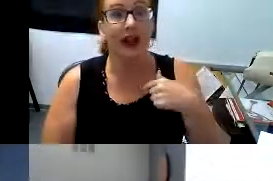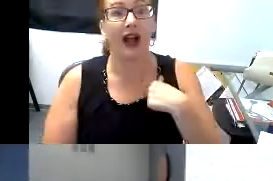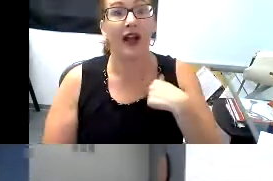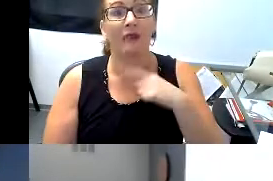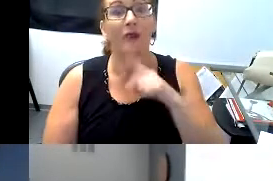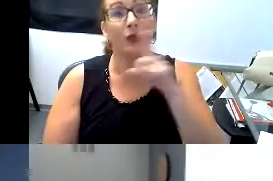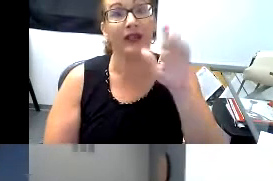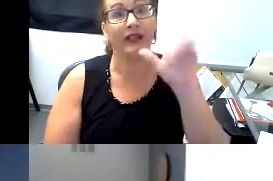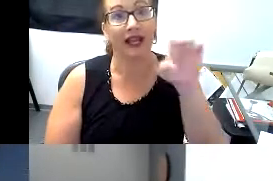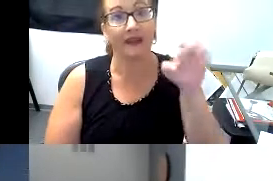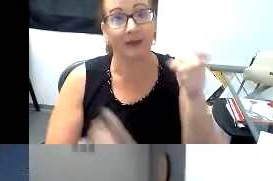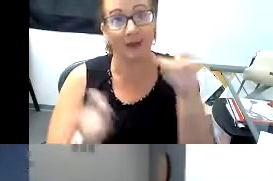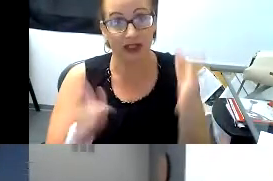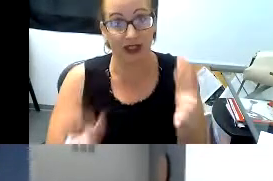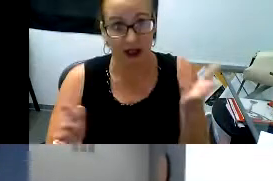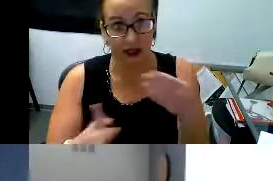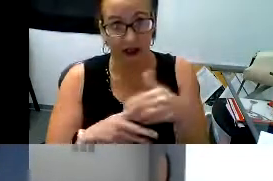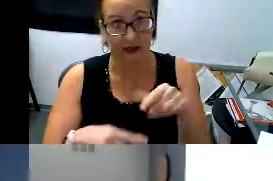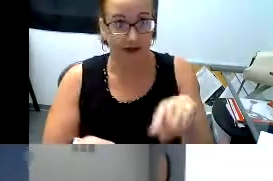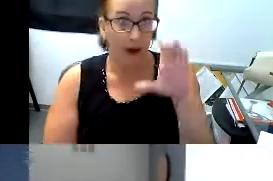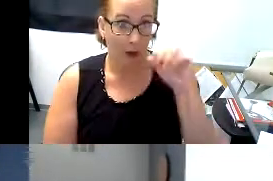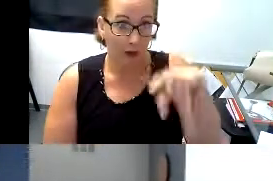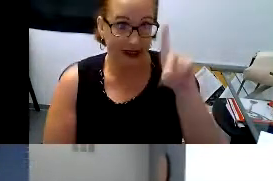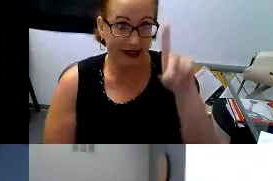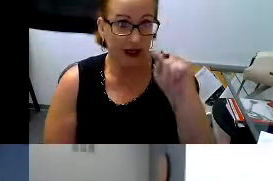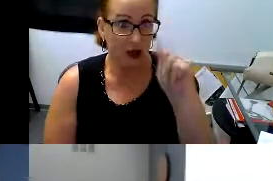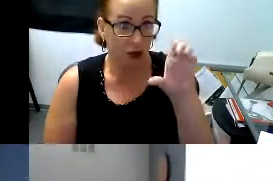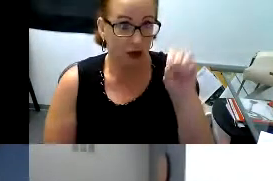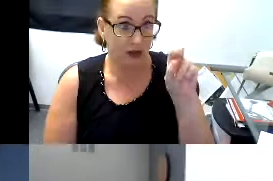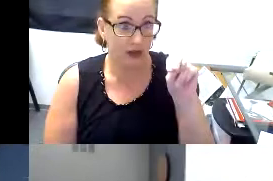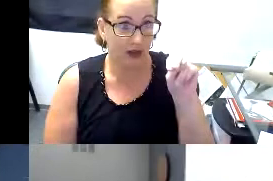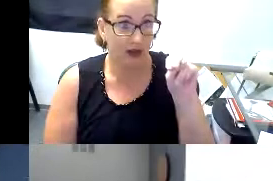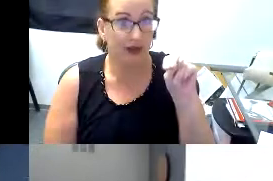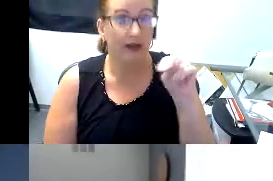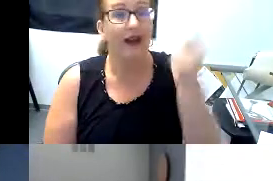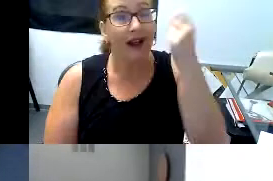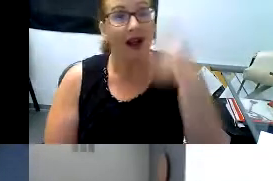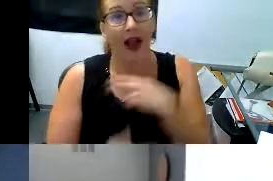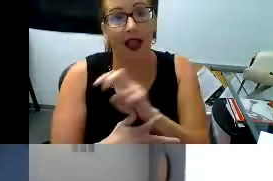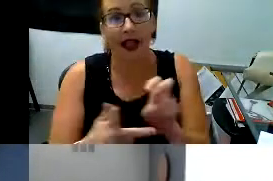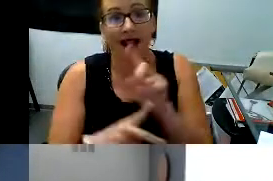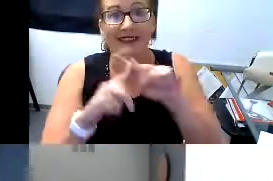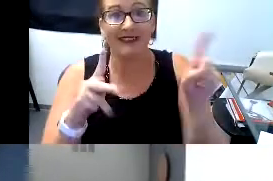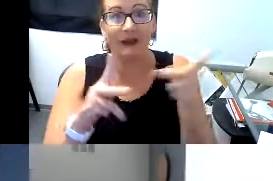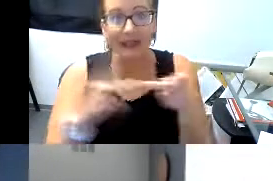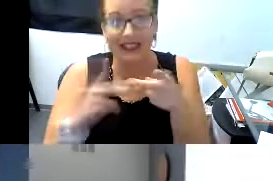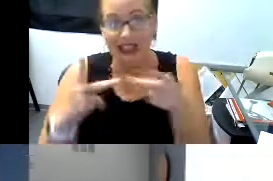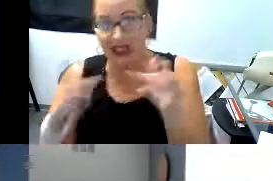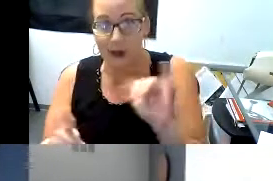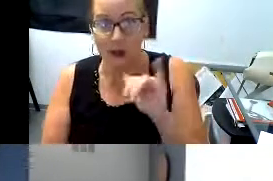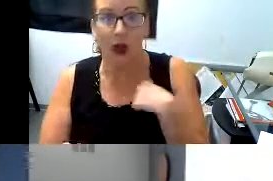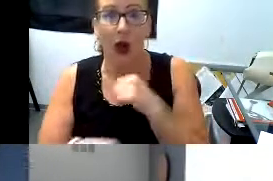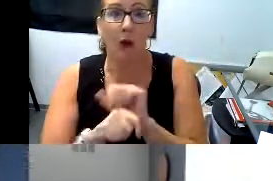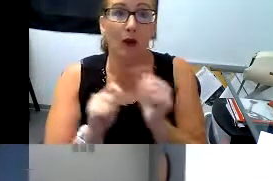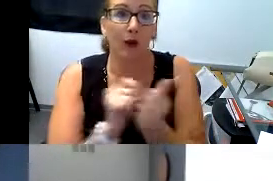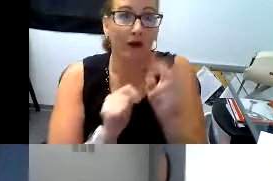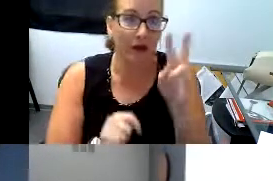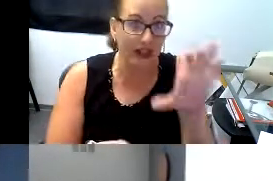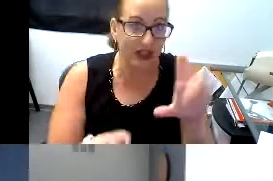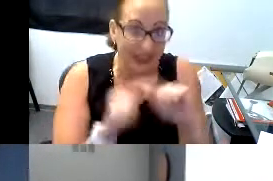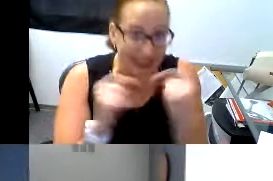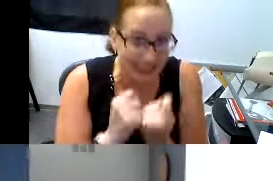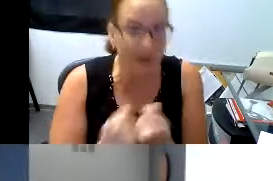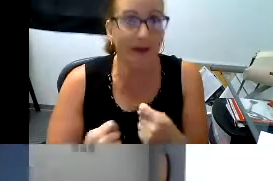I am a case manager here at COPD in Tucson. But, I do have other positions: I work with the Vocational team,